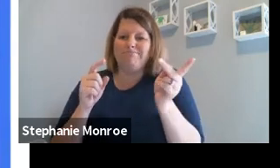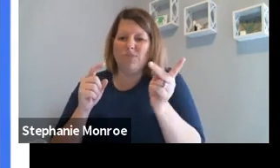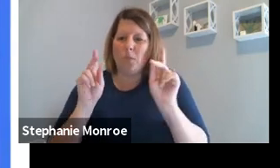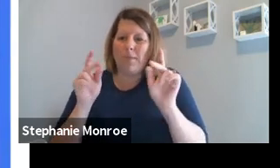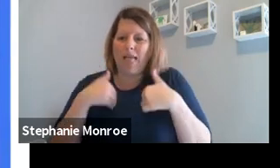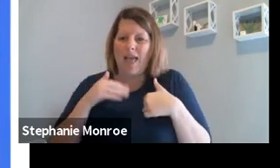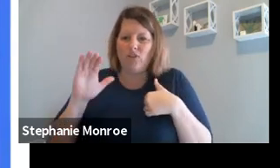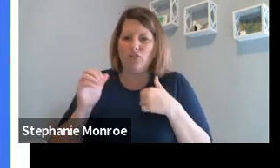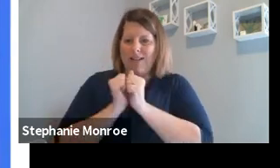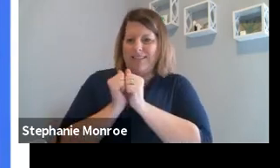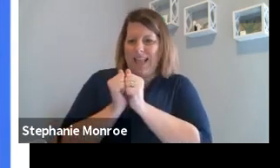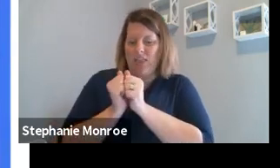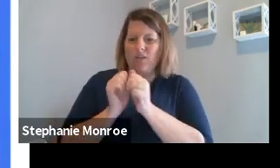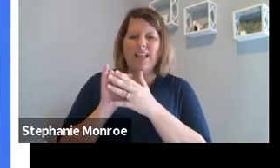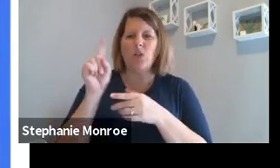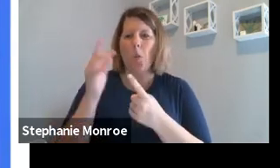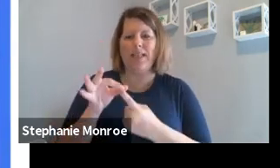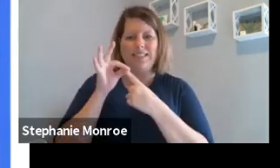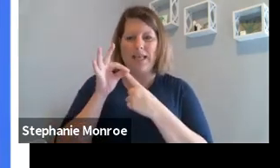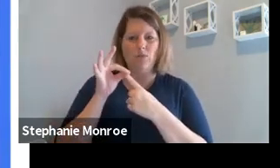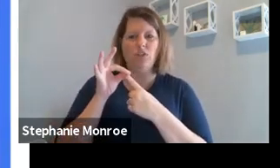to have to have been reciting in the same family unit.